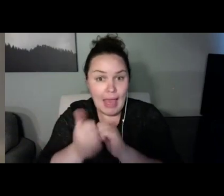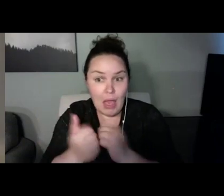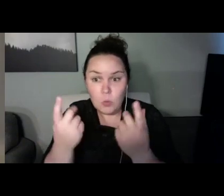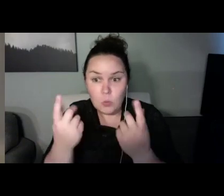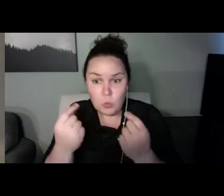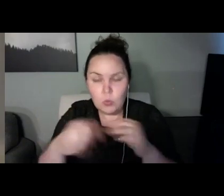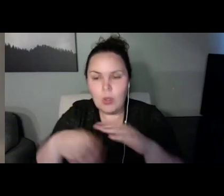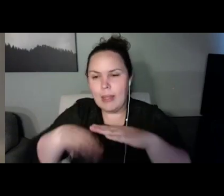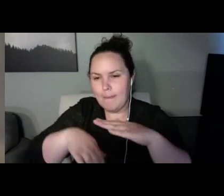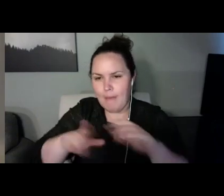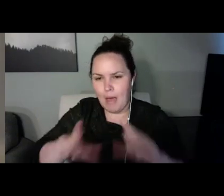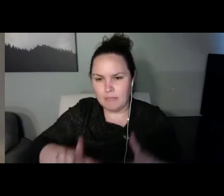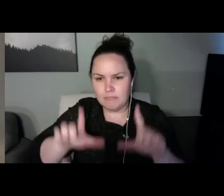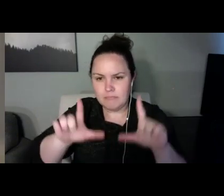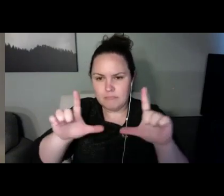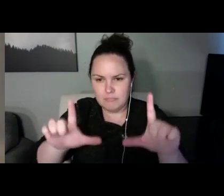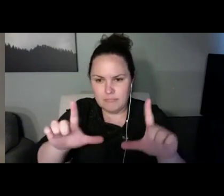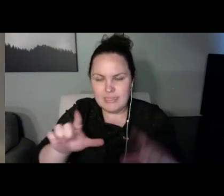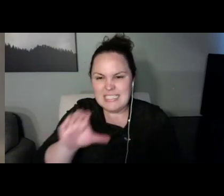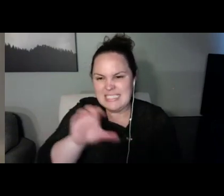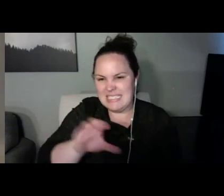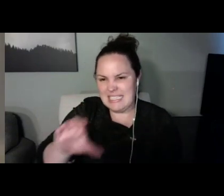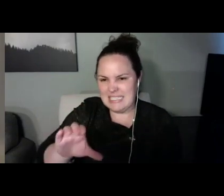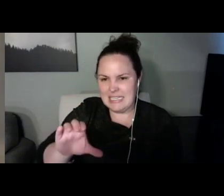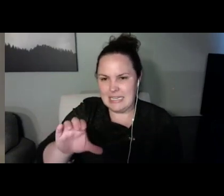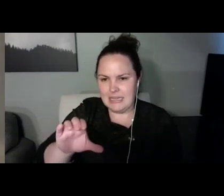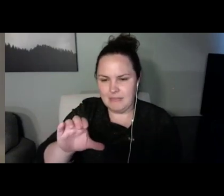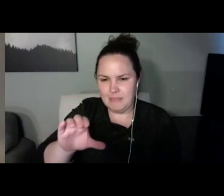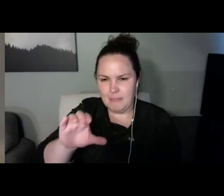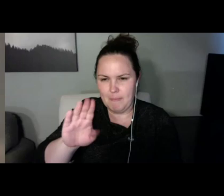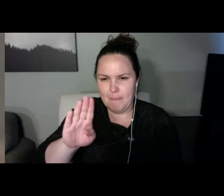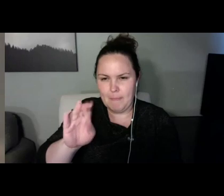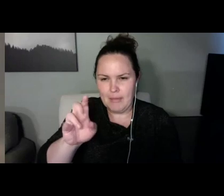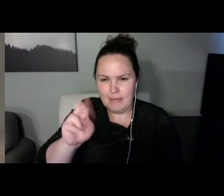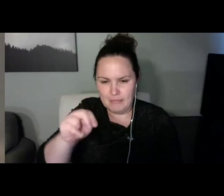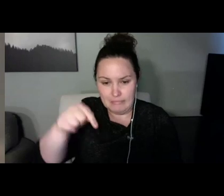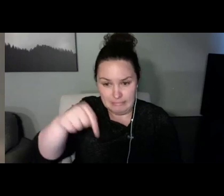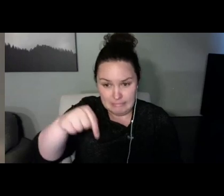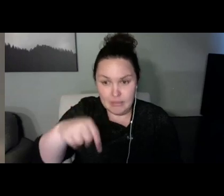screen is a CC button. You will want to click on that to view your